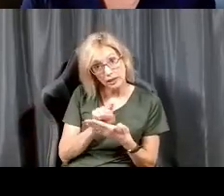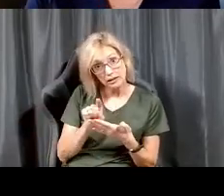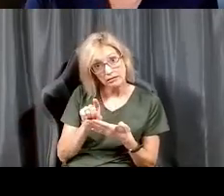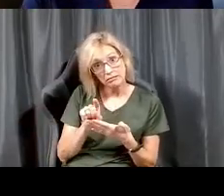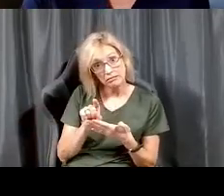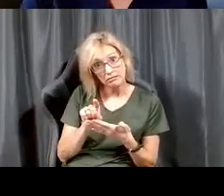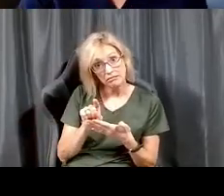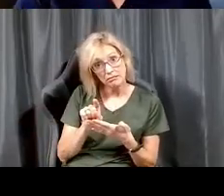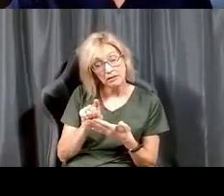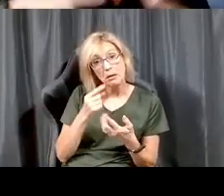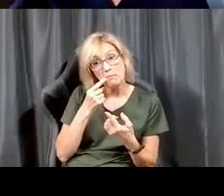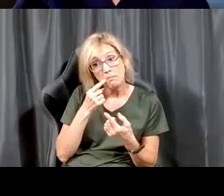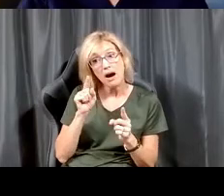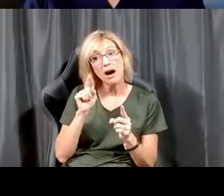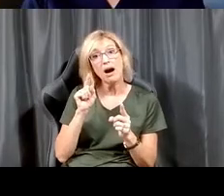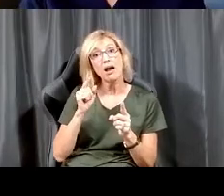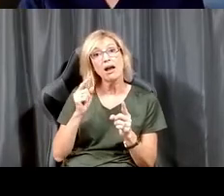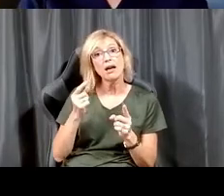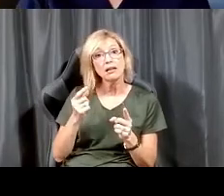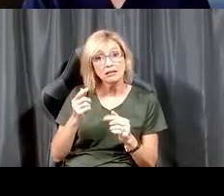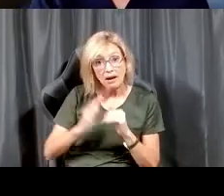To be able to mom and dad could cook and he could be present.